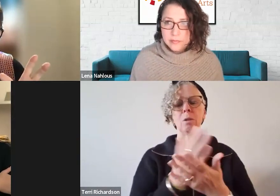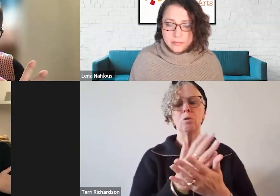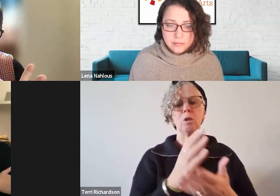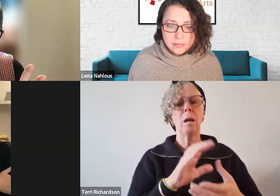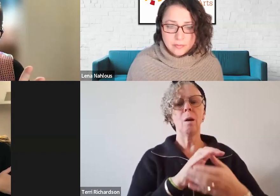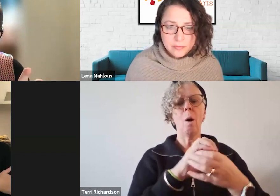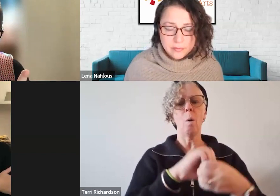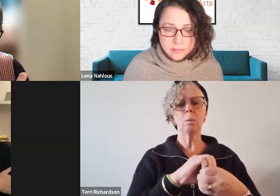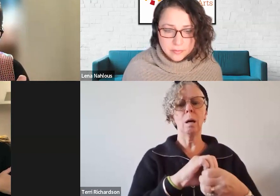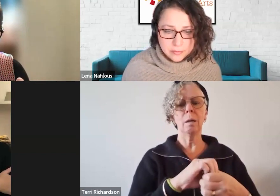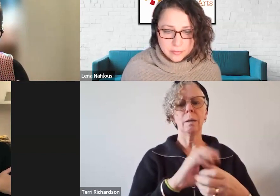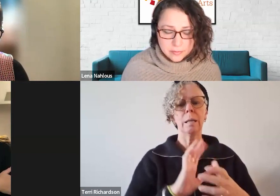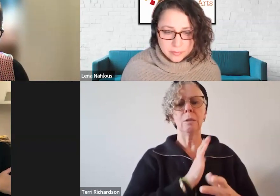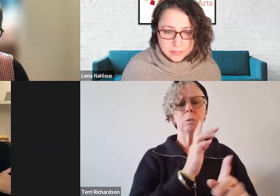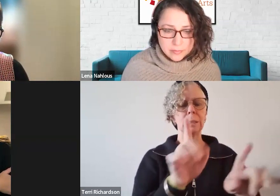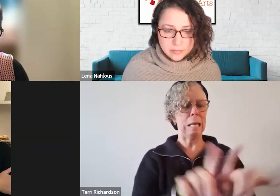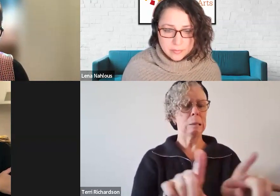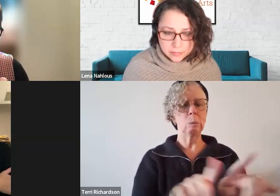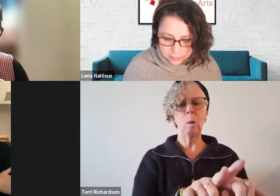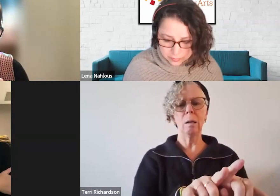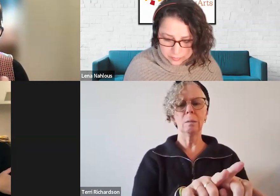So it very much grew out of and was defined by making